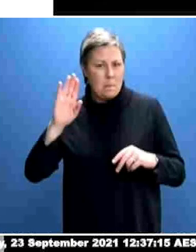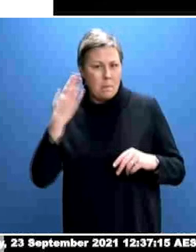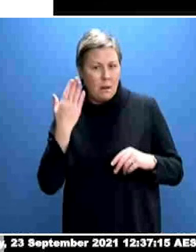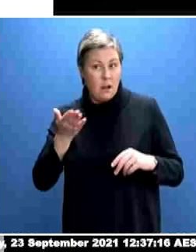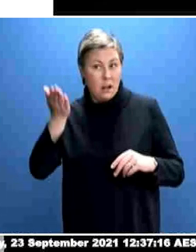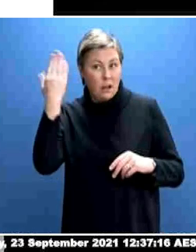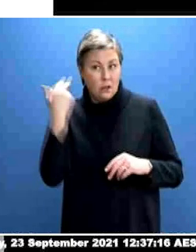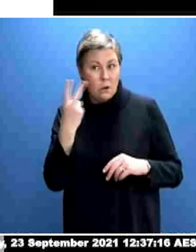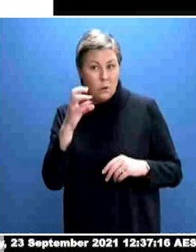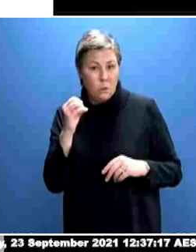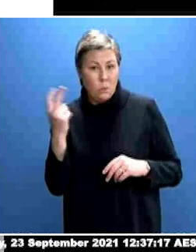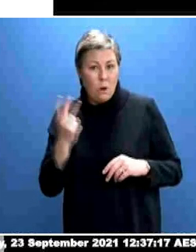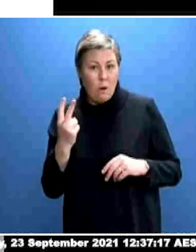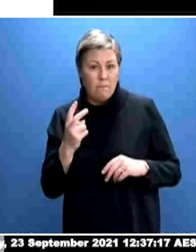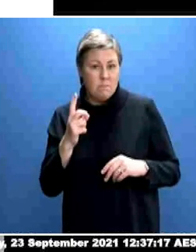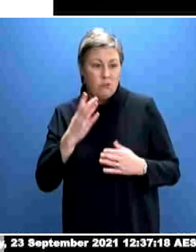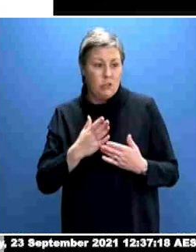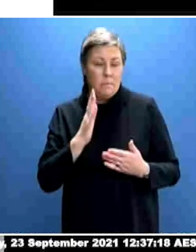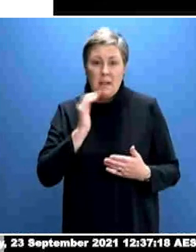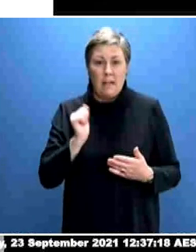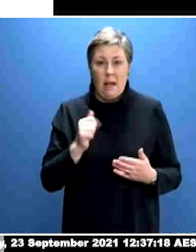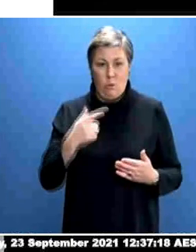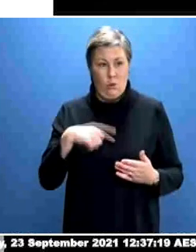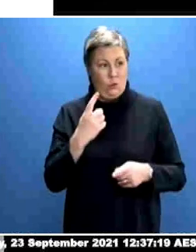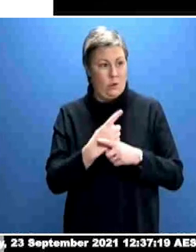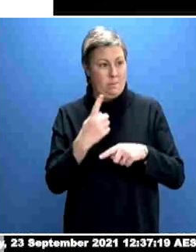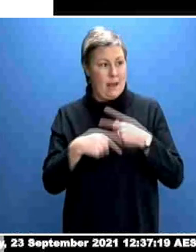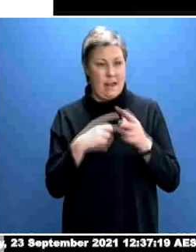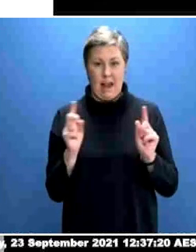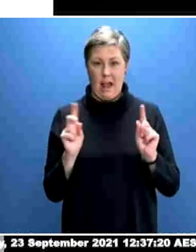but I suppose that's irrelevant, we're talking about 2021.